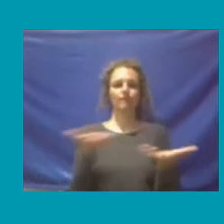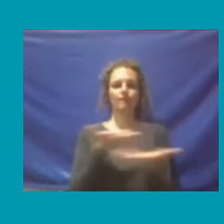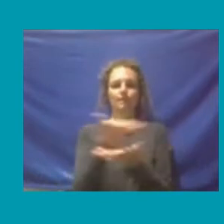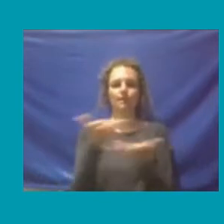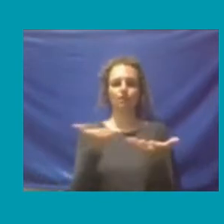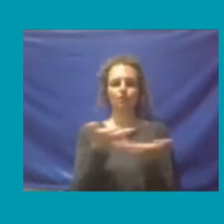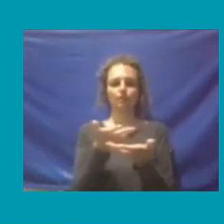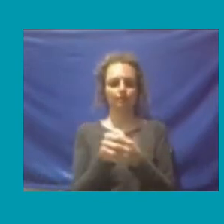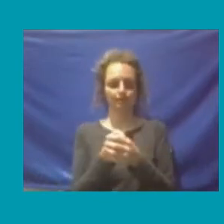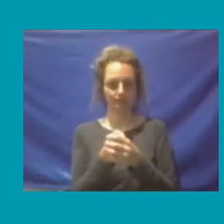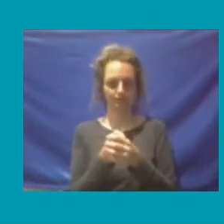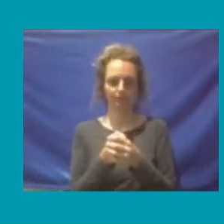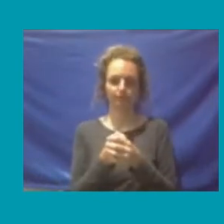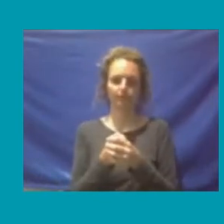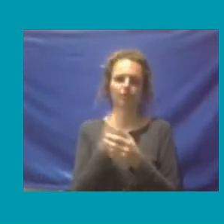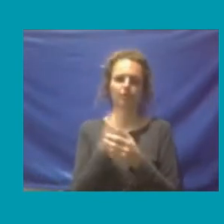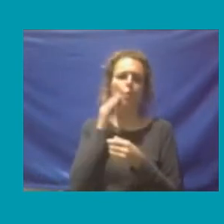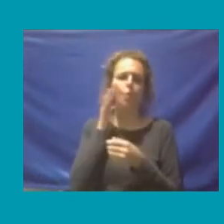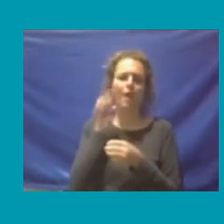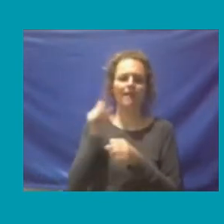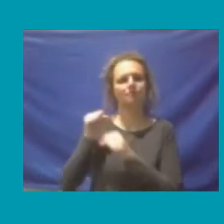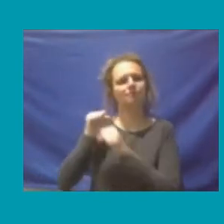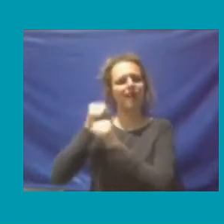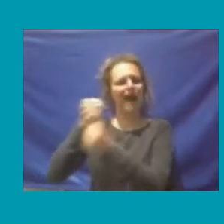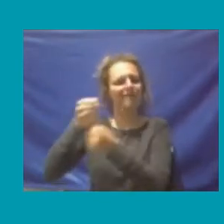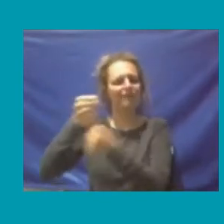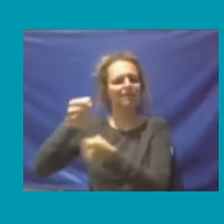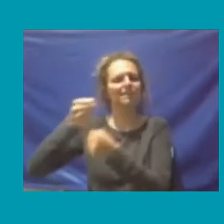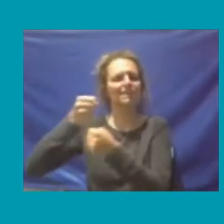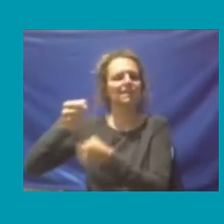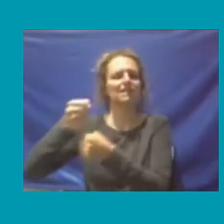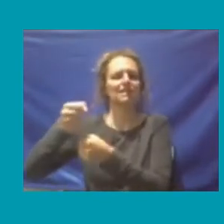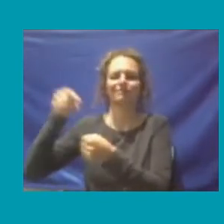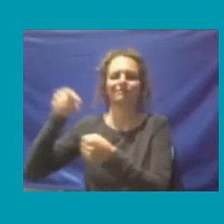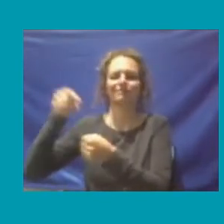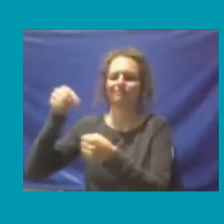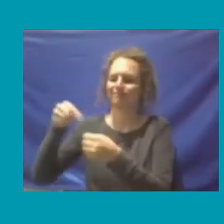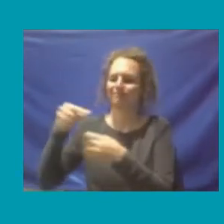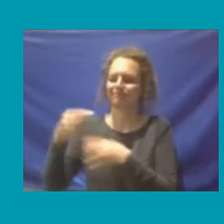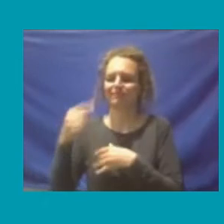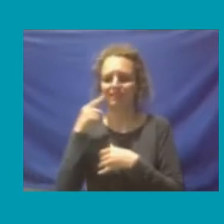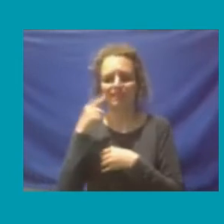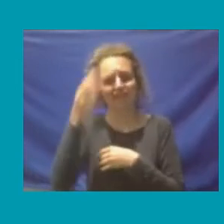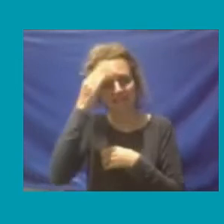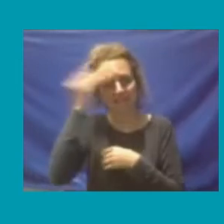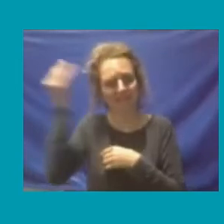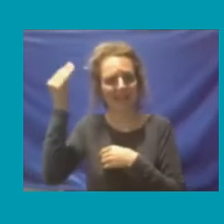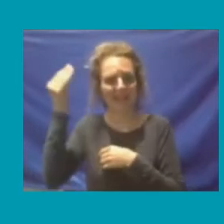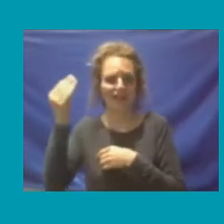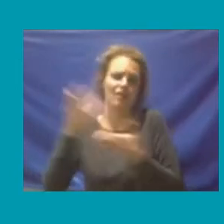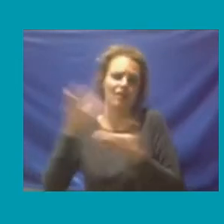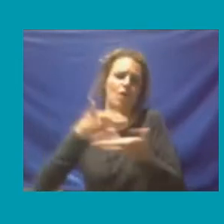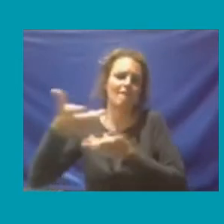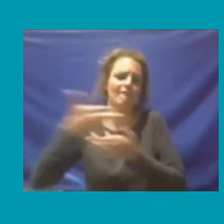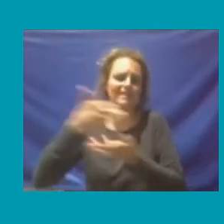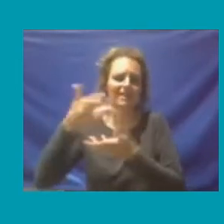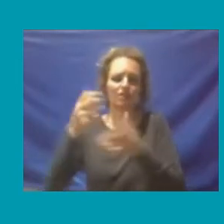it's very easy to forget that conversations are a two way st. And all relationships need